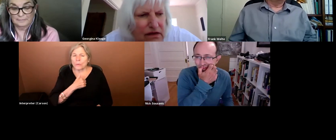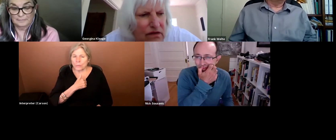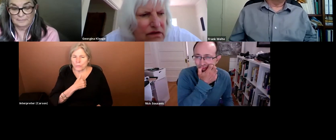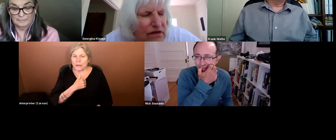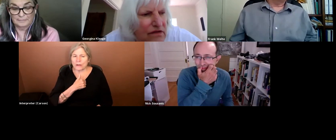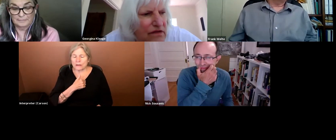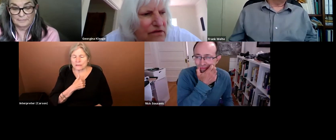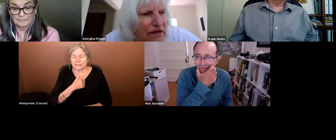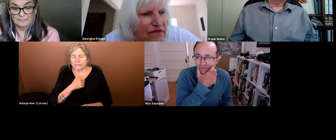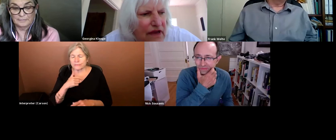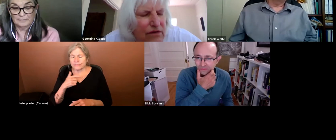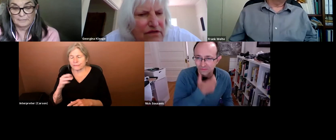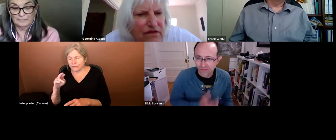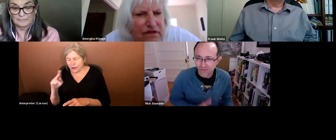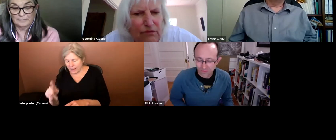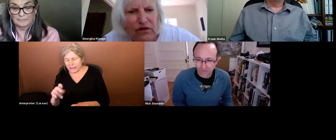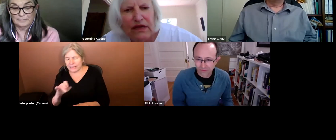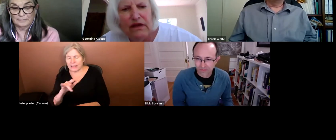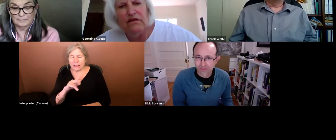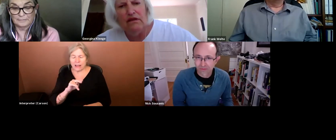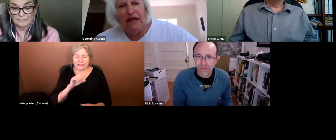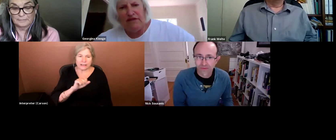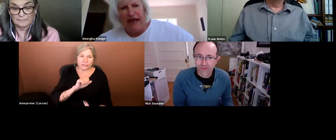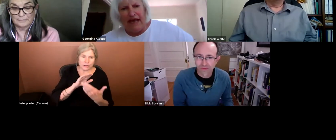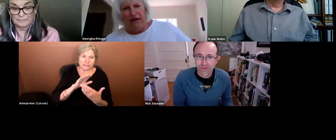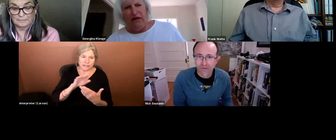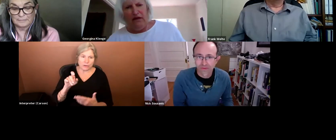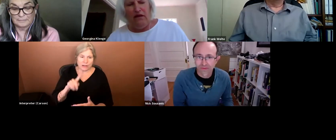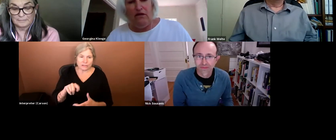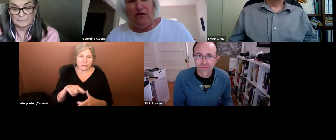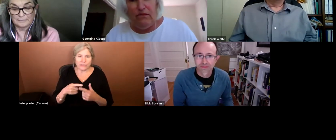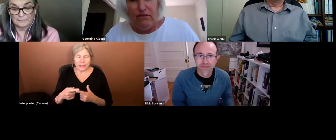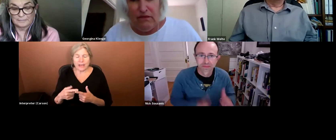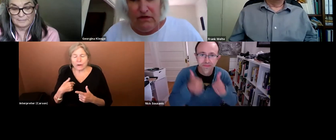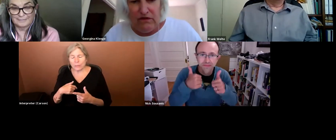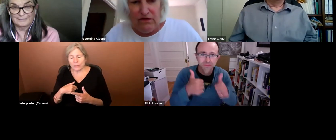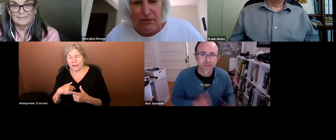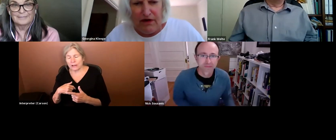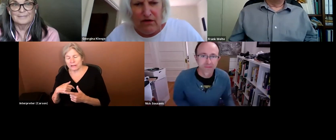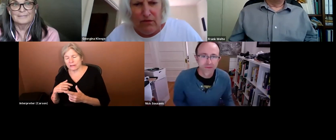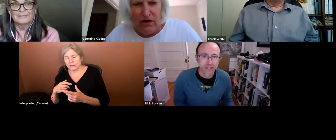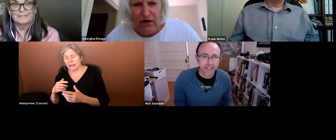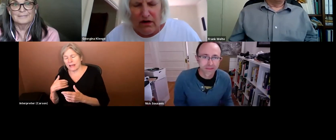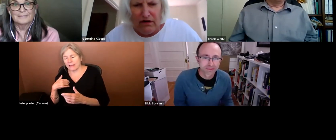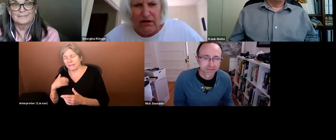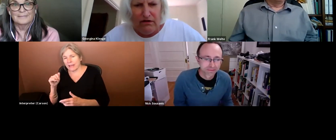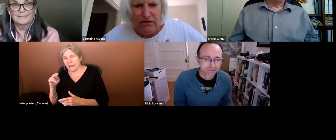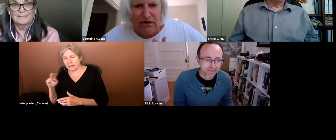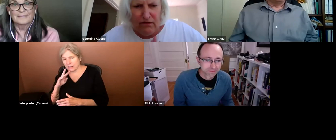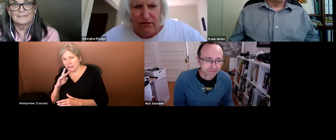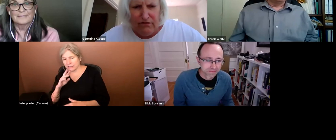Ilan to address that question and we'll get to Ann to talk about her work.